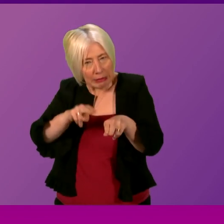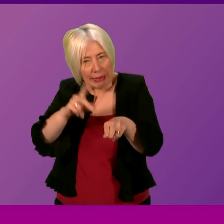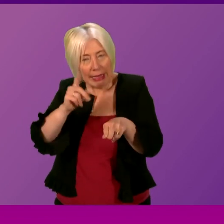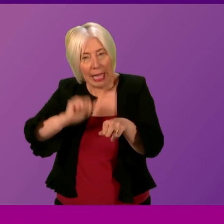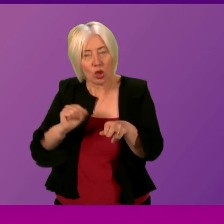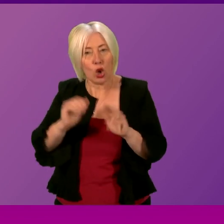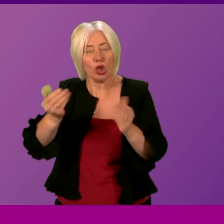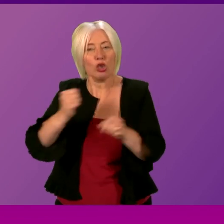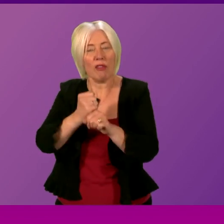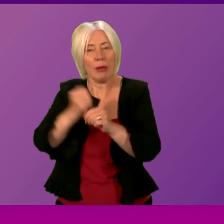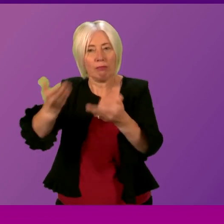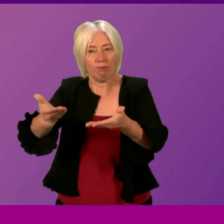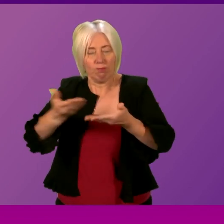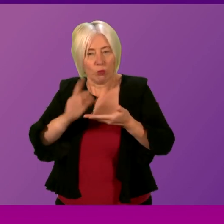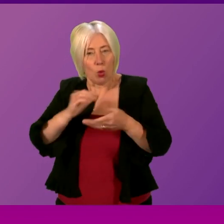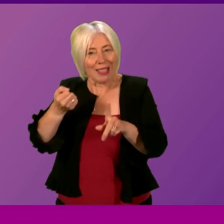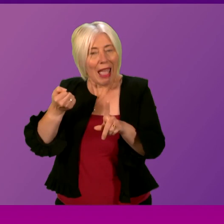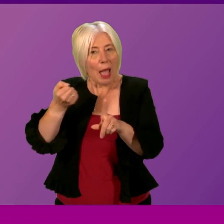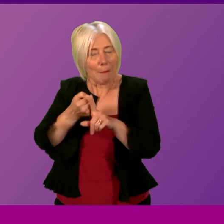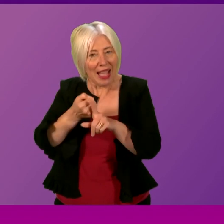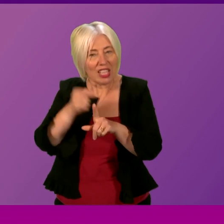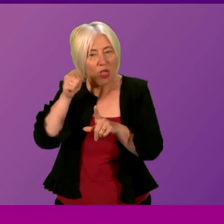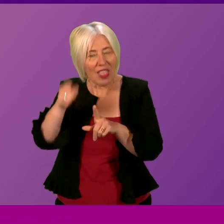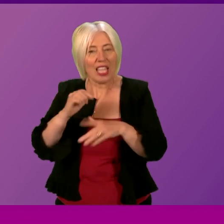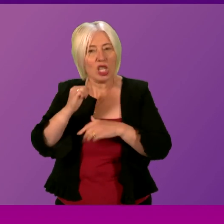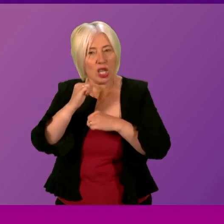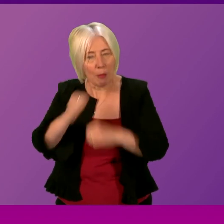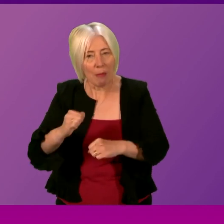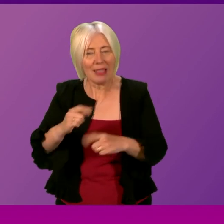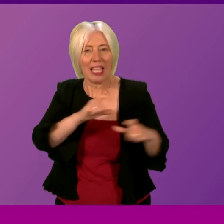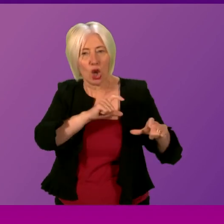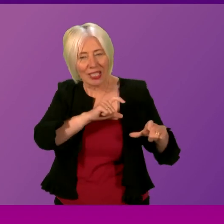on the impact that that will have on the commitment and consistency that industry